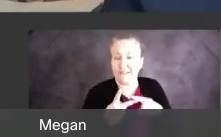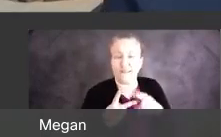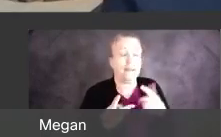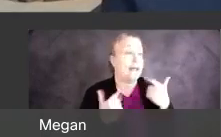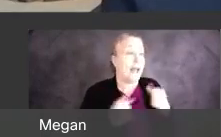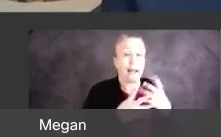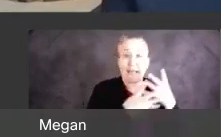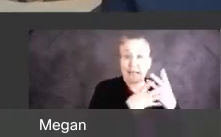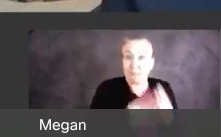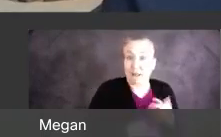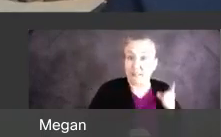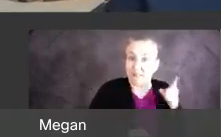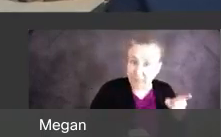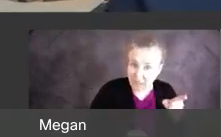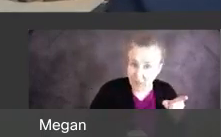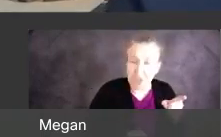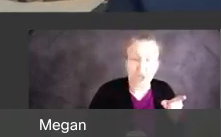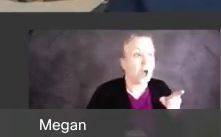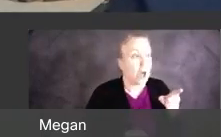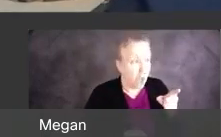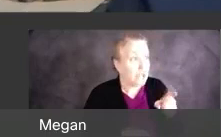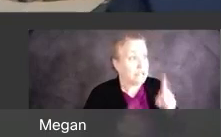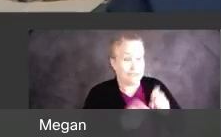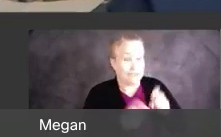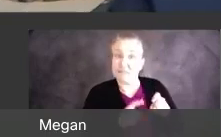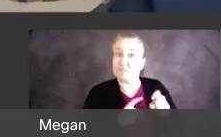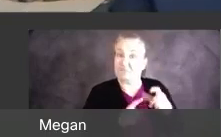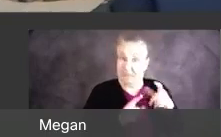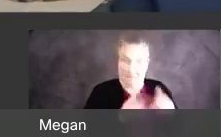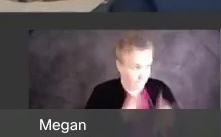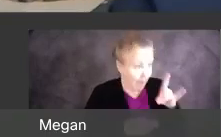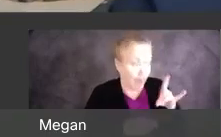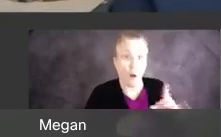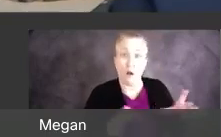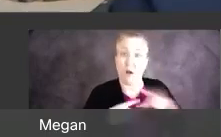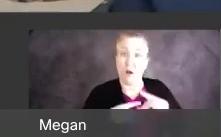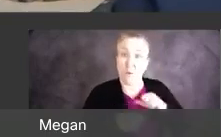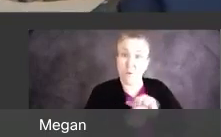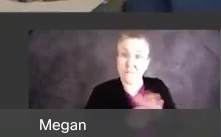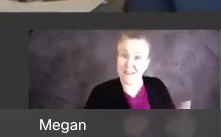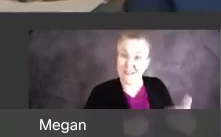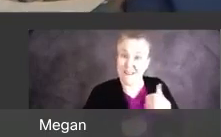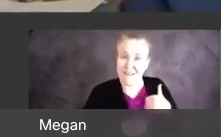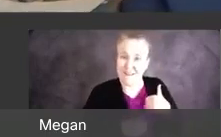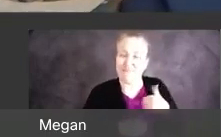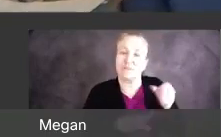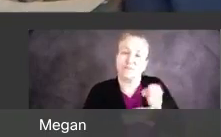correctional facility that has tested positive for COVID-19 is in isolation and stable without